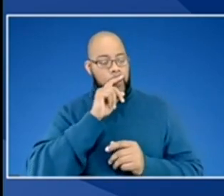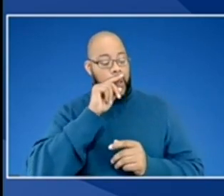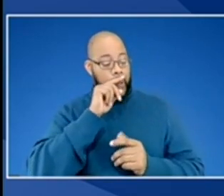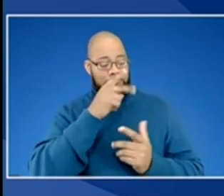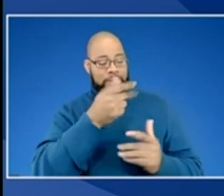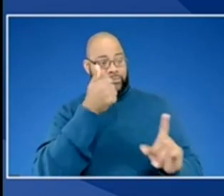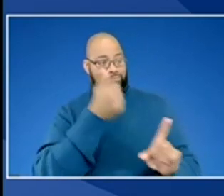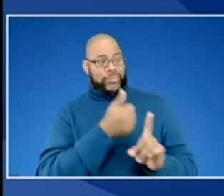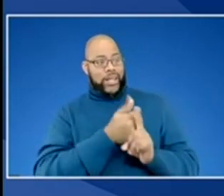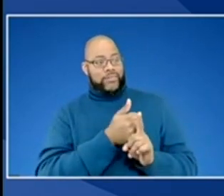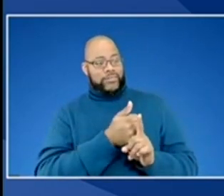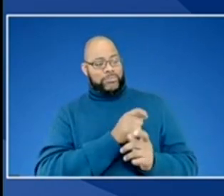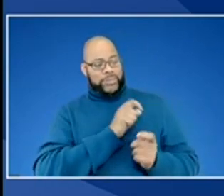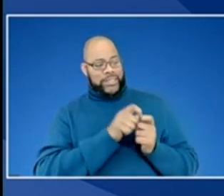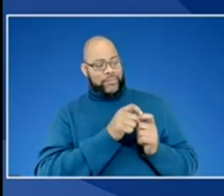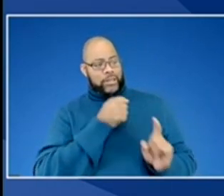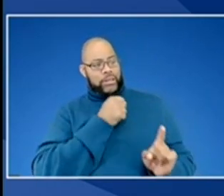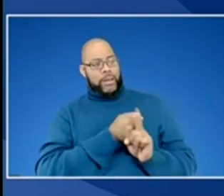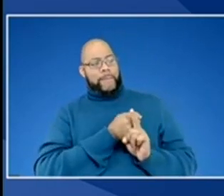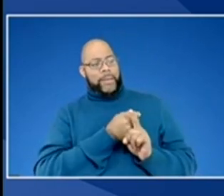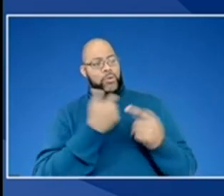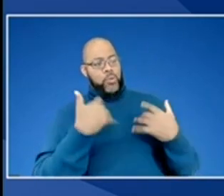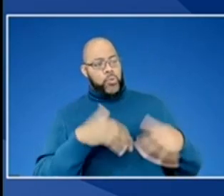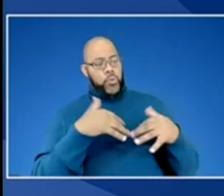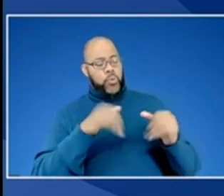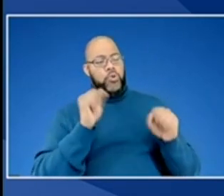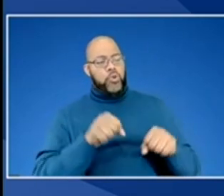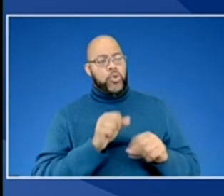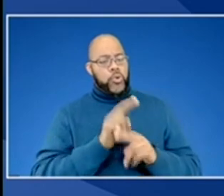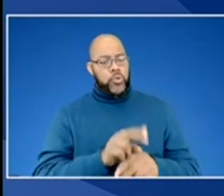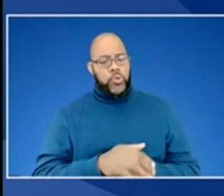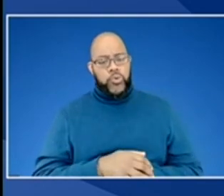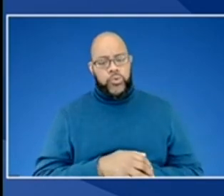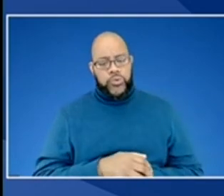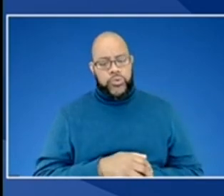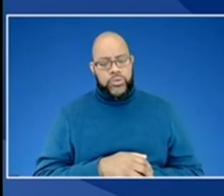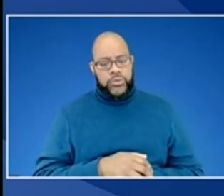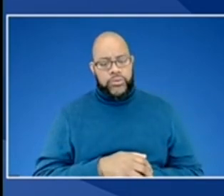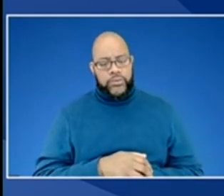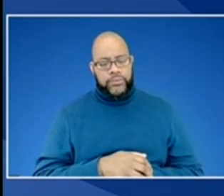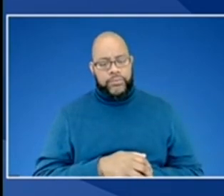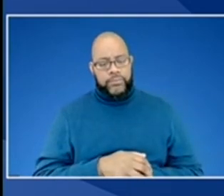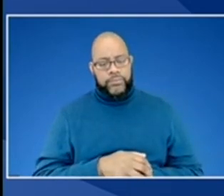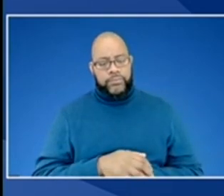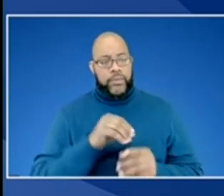particularly impacted and that could be used kind of in the future as well, right